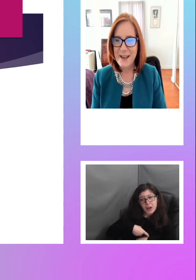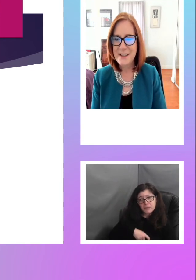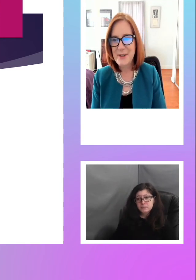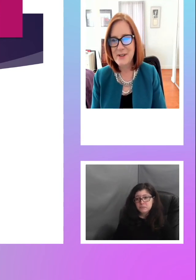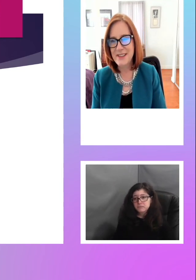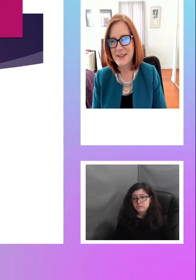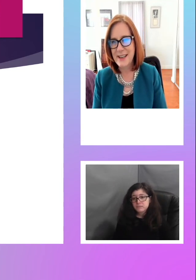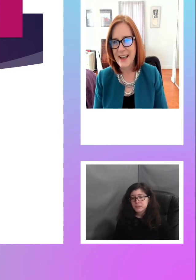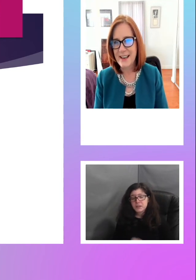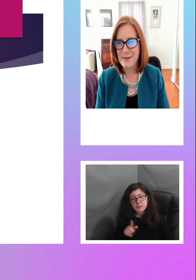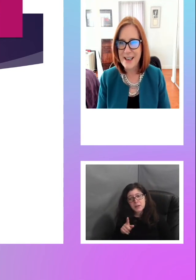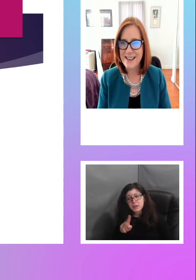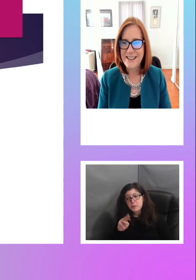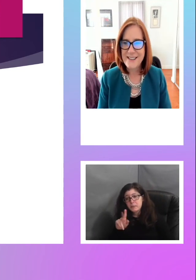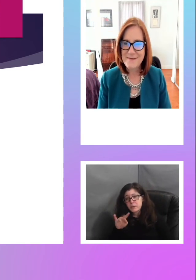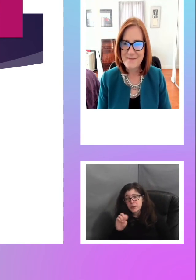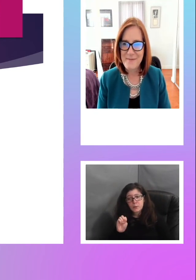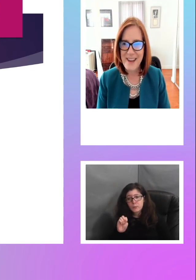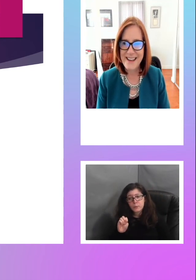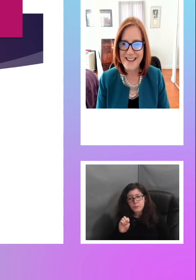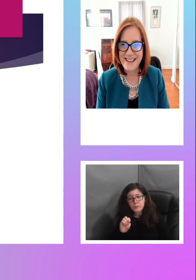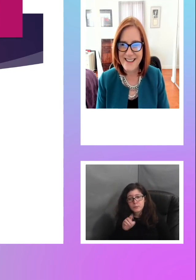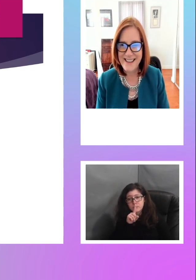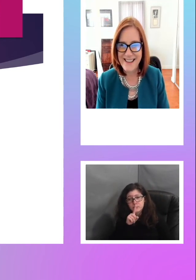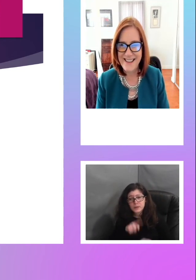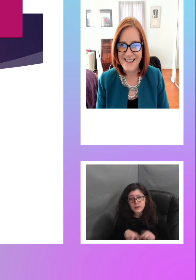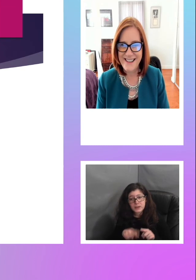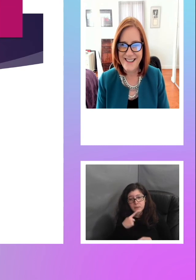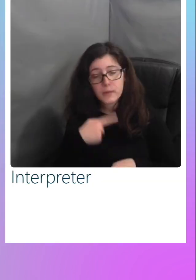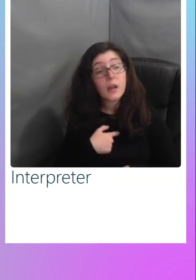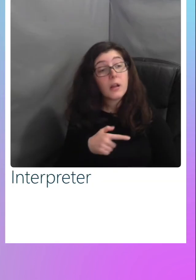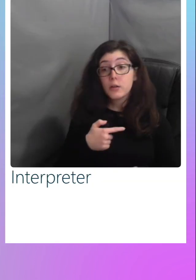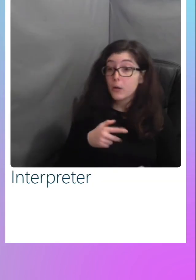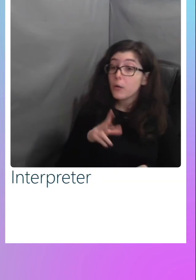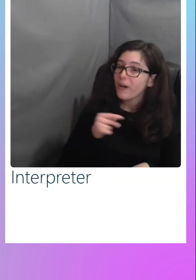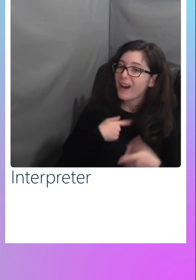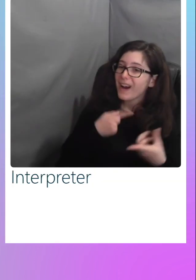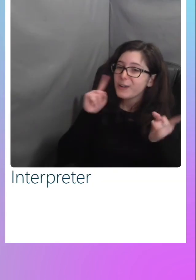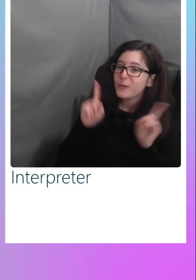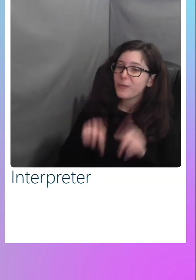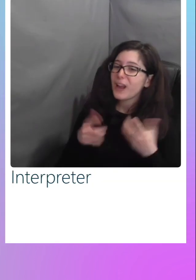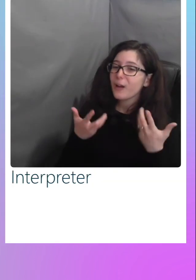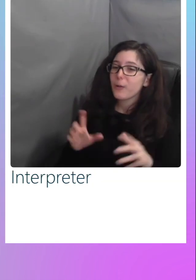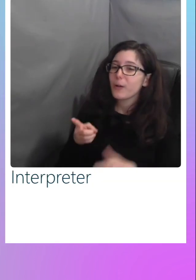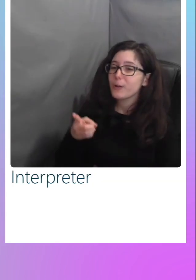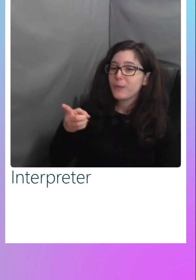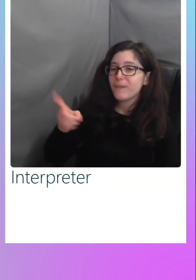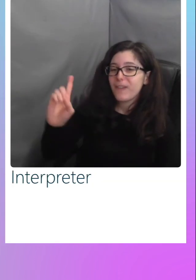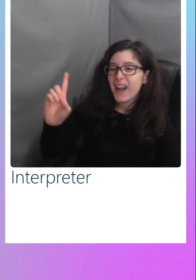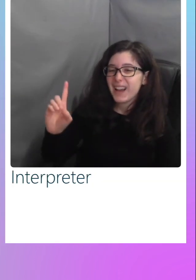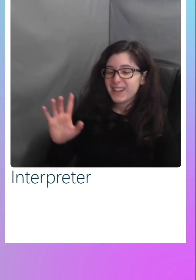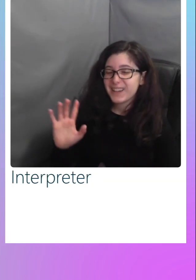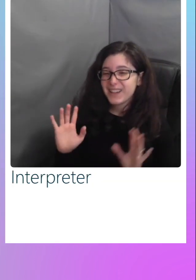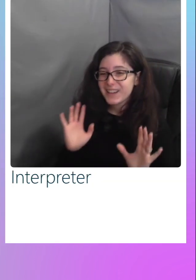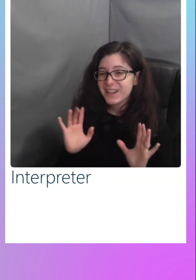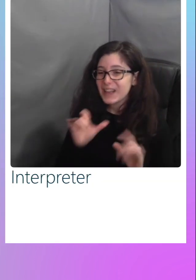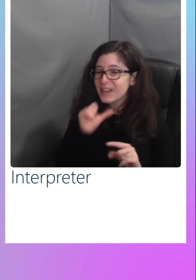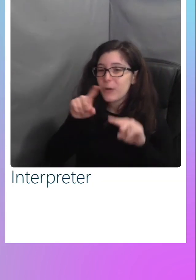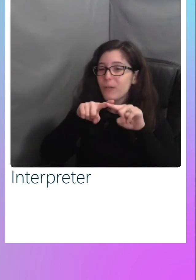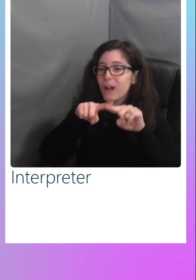but he's muted so he can't tell me. I was agreeing with you but trying not to offend you on the, don't rely on lawyers to solve your problem,